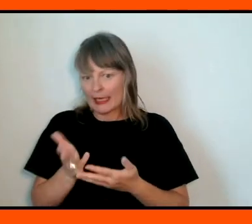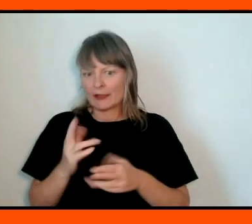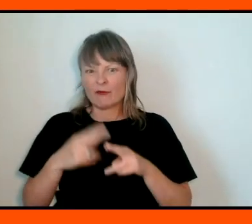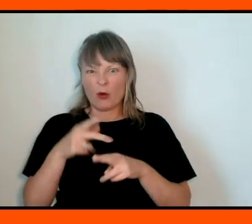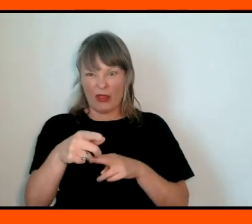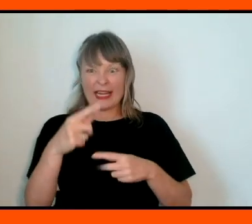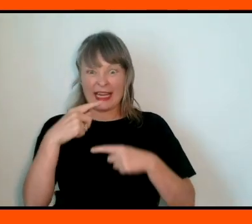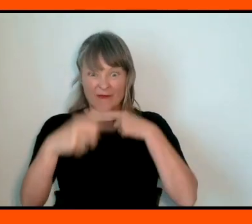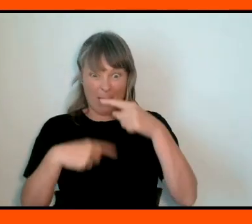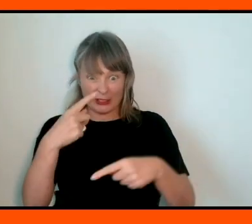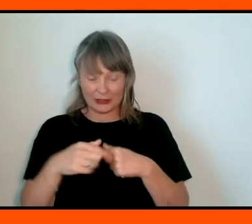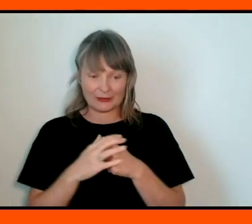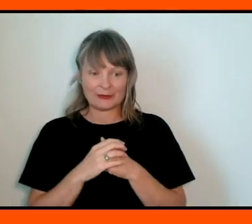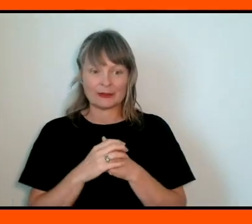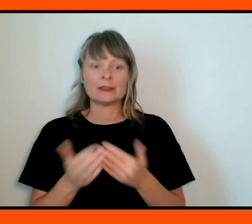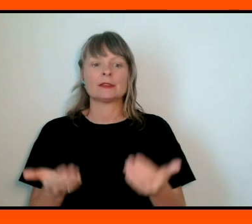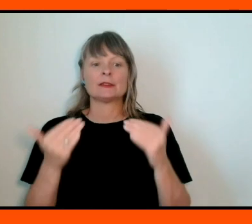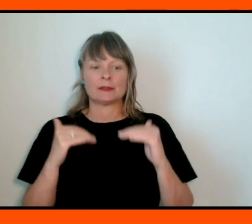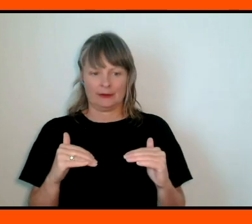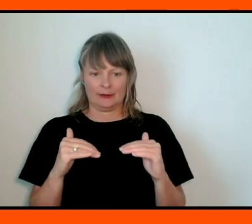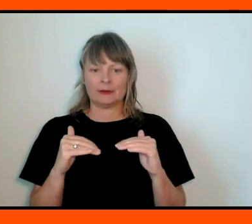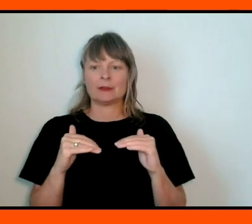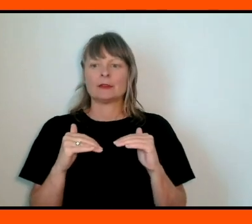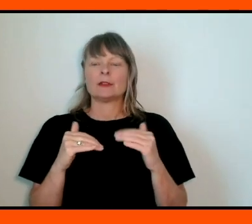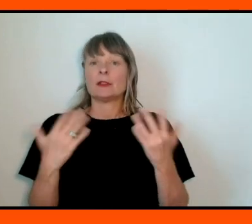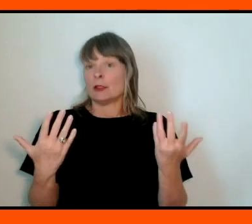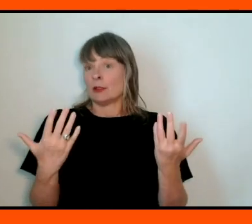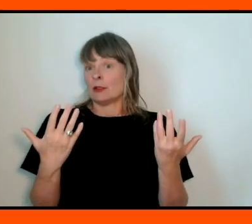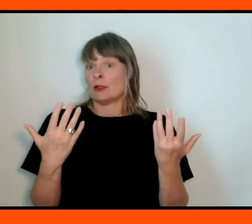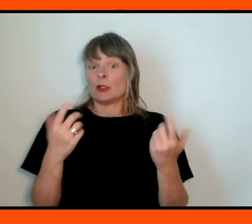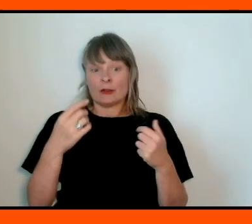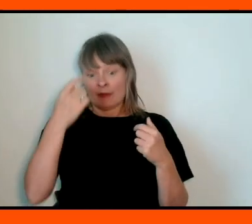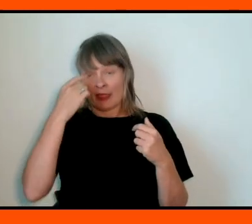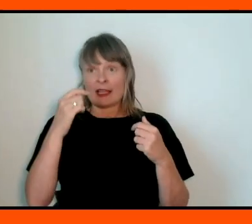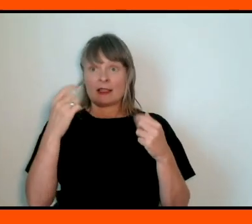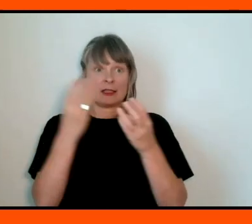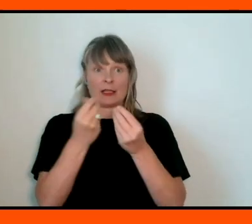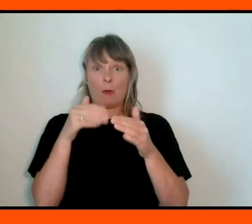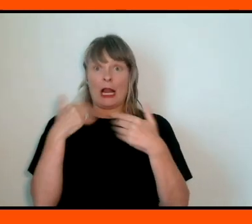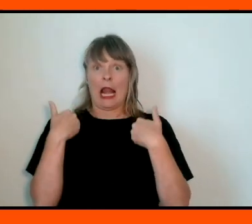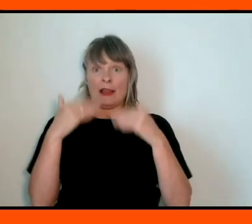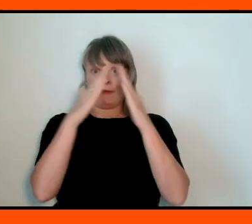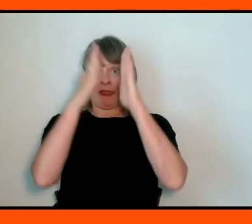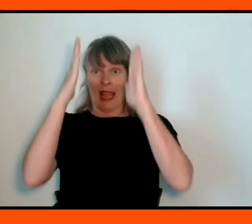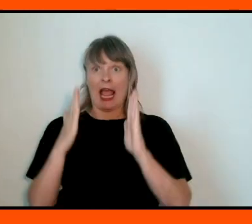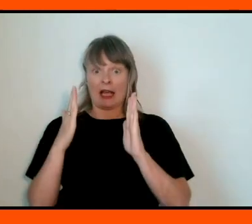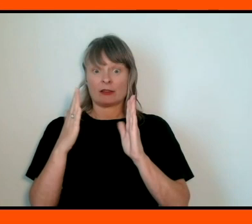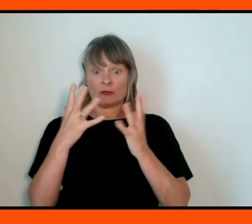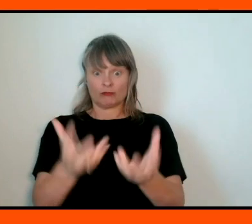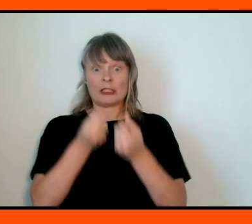Finally, a representative of the household would be willing and able to answer questions on the topic for each member of the household.